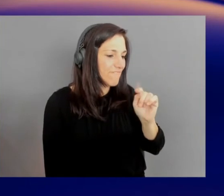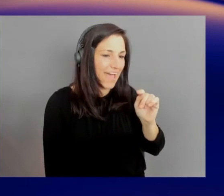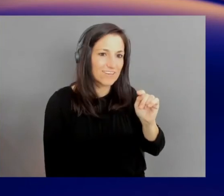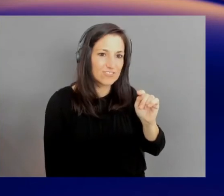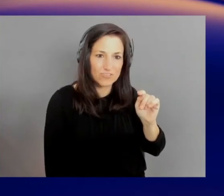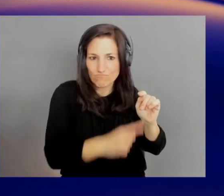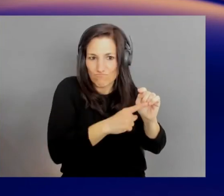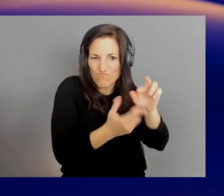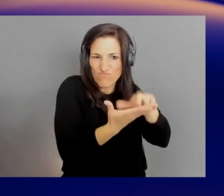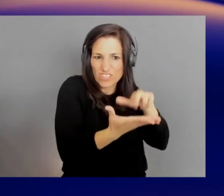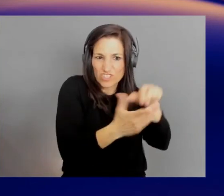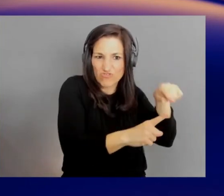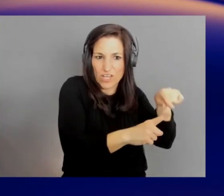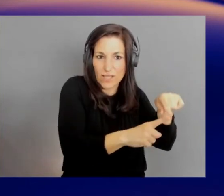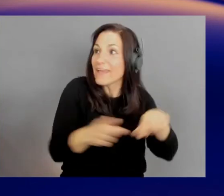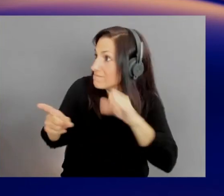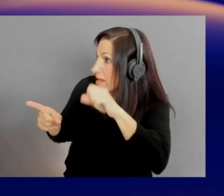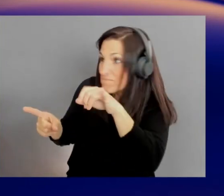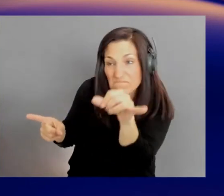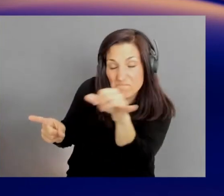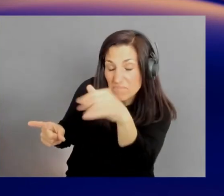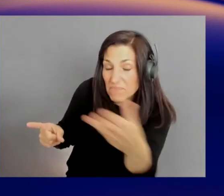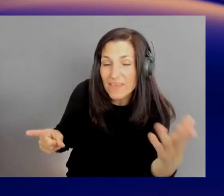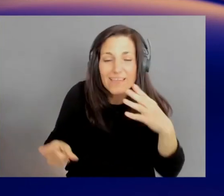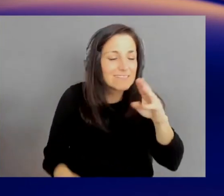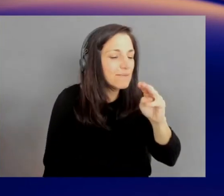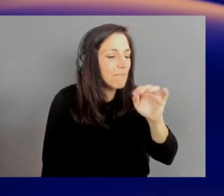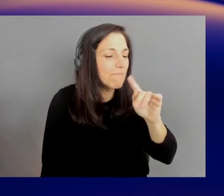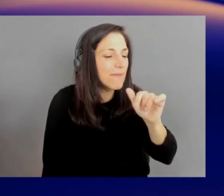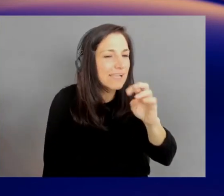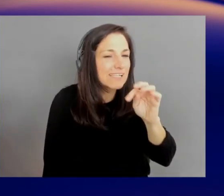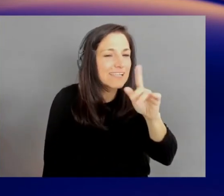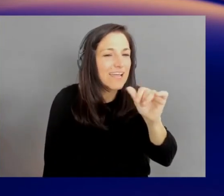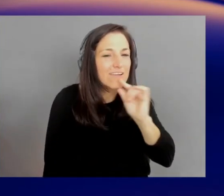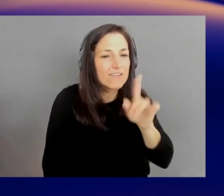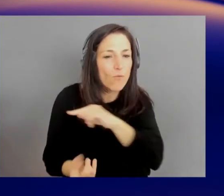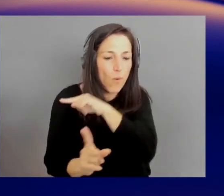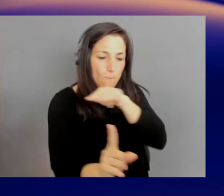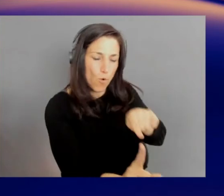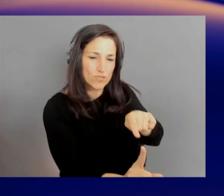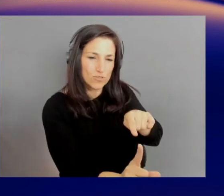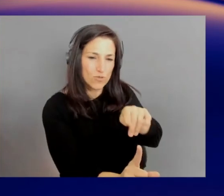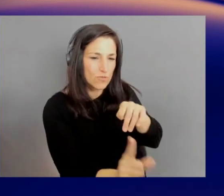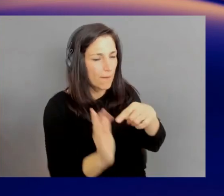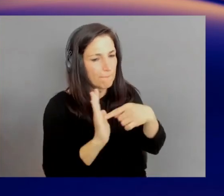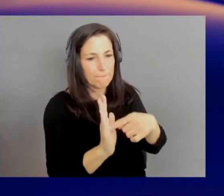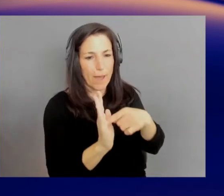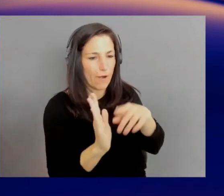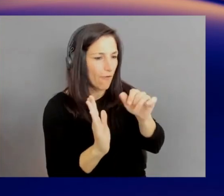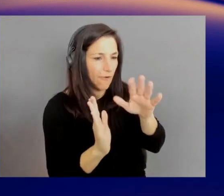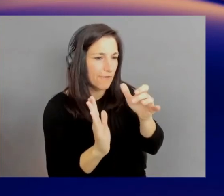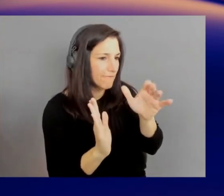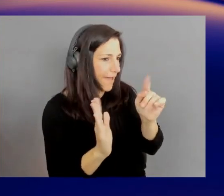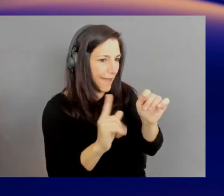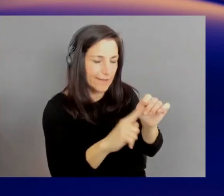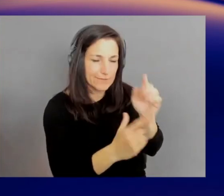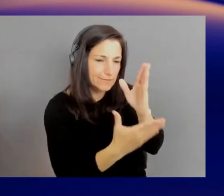Yeah, it's all just metadata pointing to it'll point to like the model artifact. Some people still are in artifact 3. S3 is kind of the default